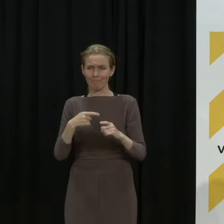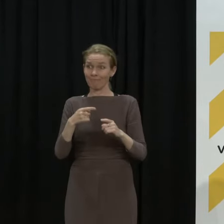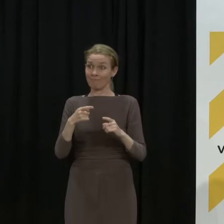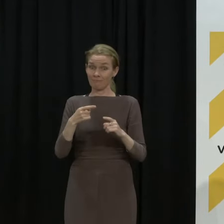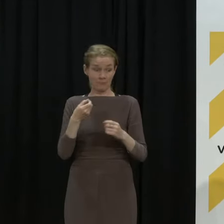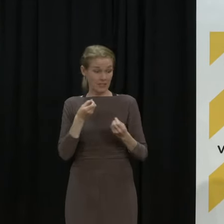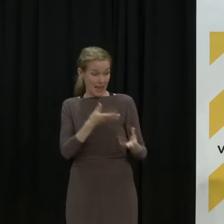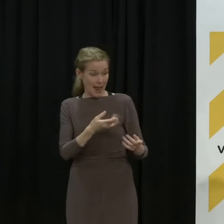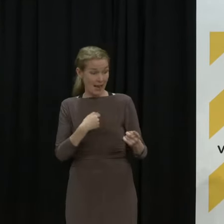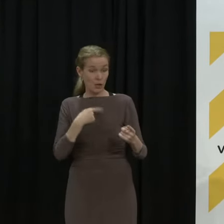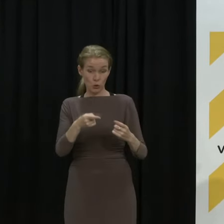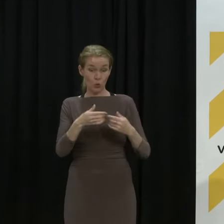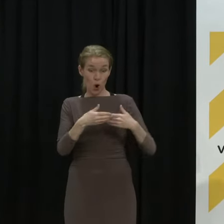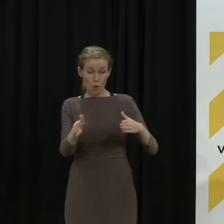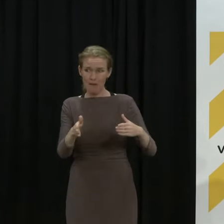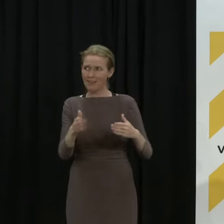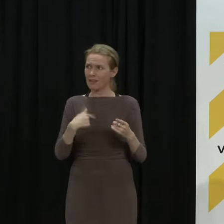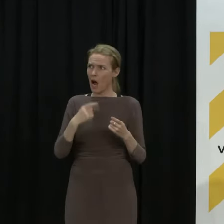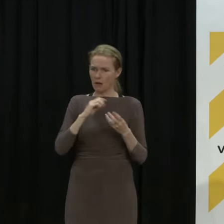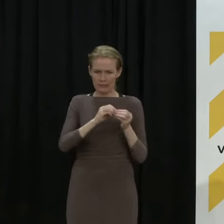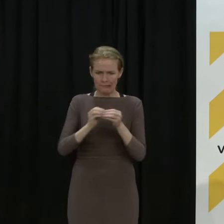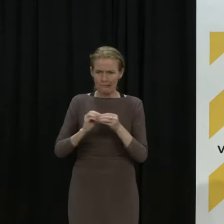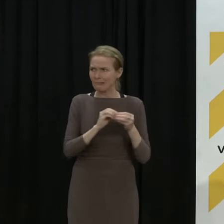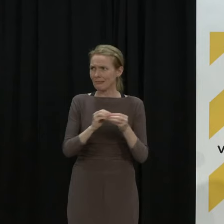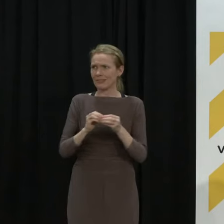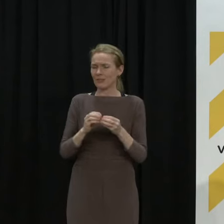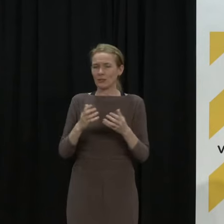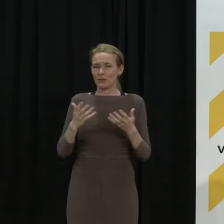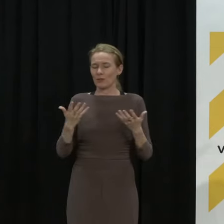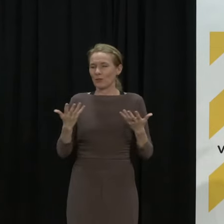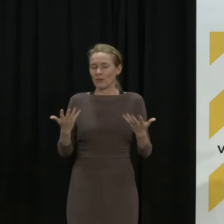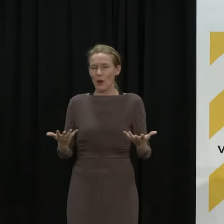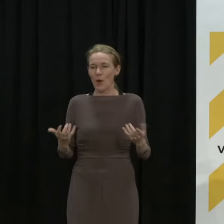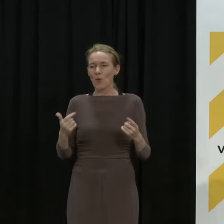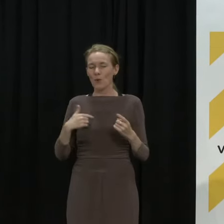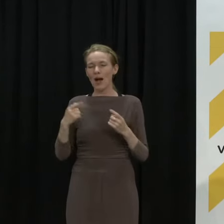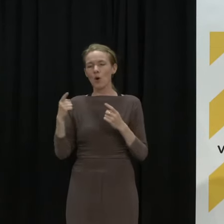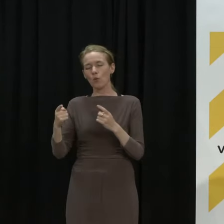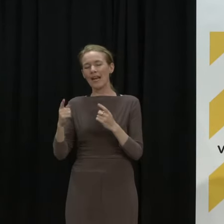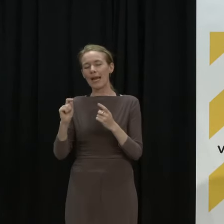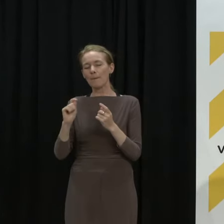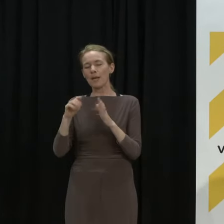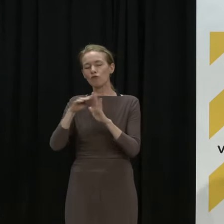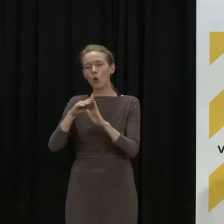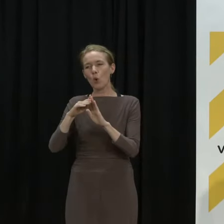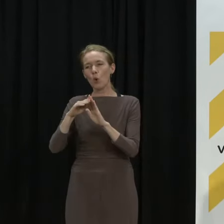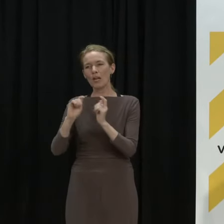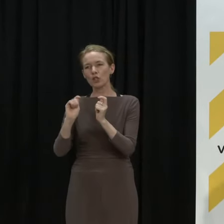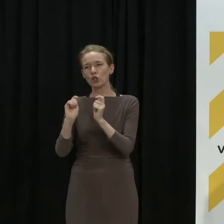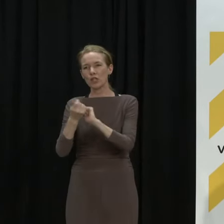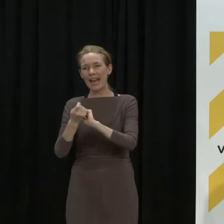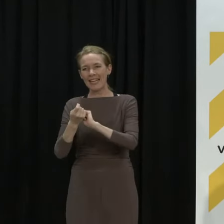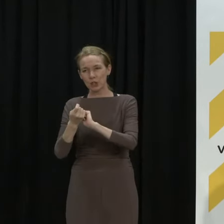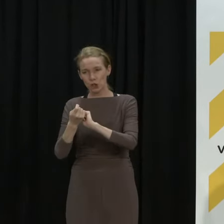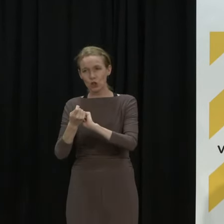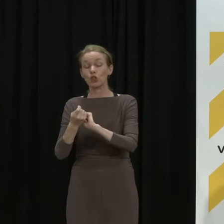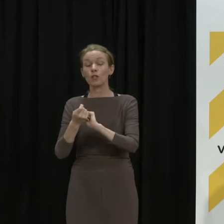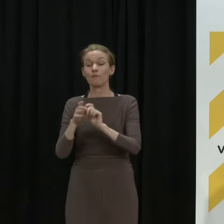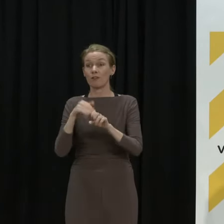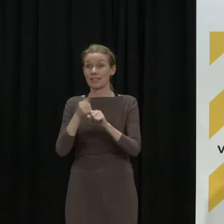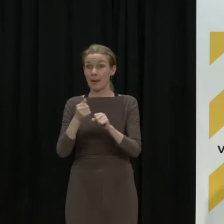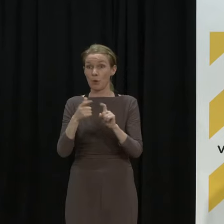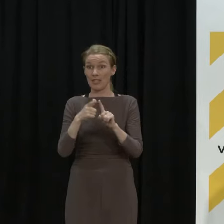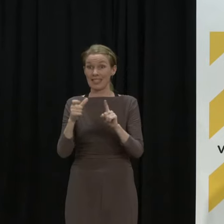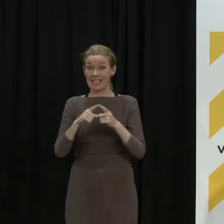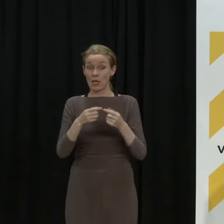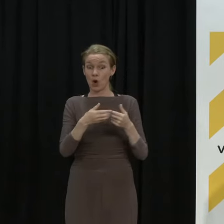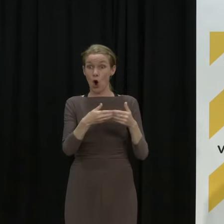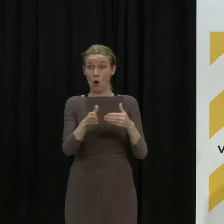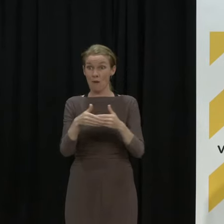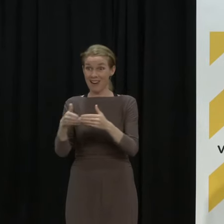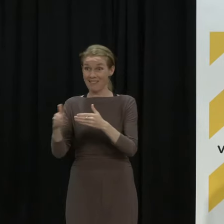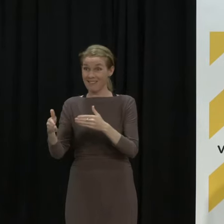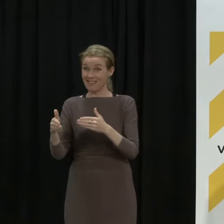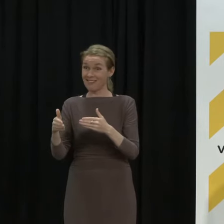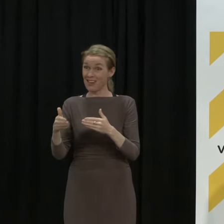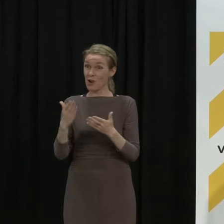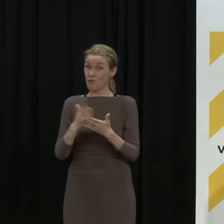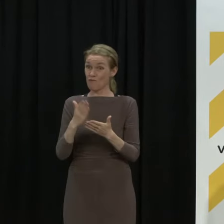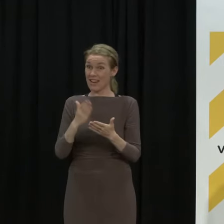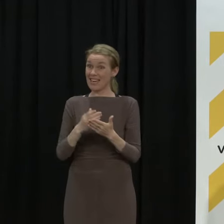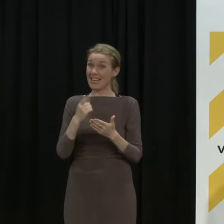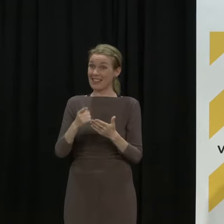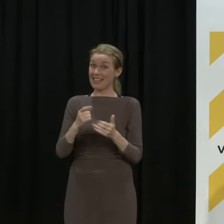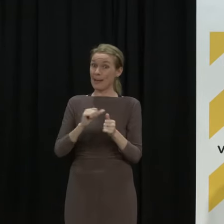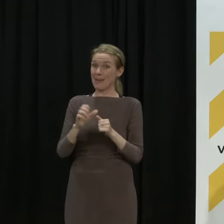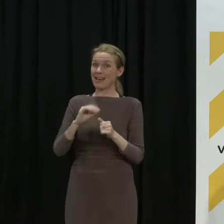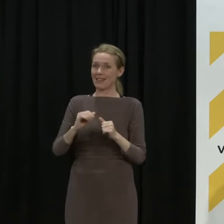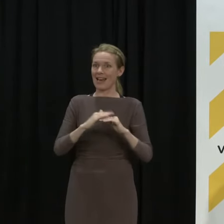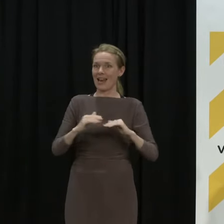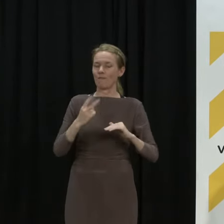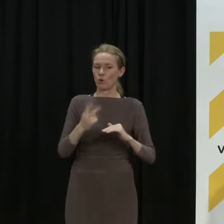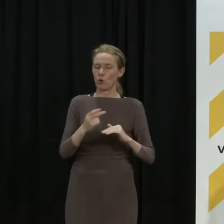If we had moved from alert